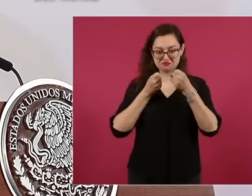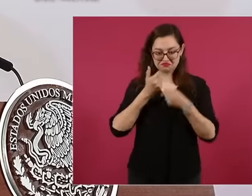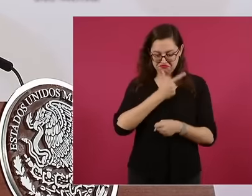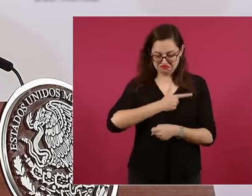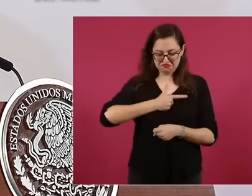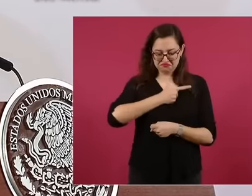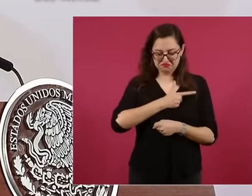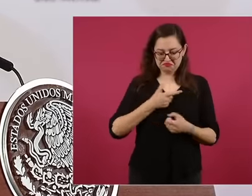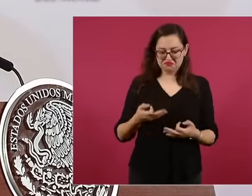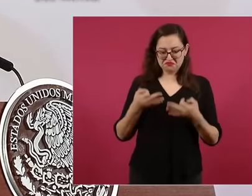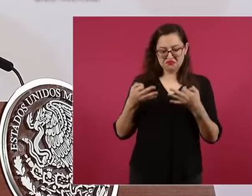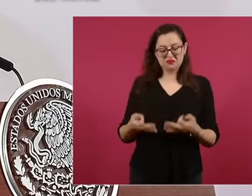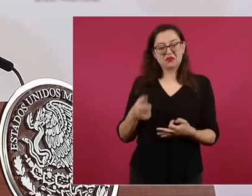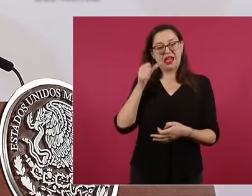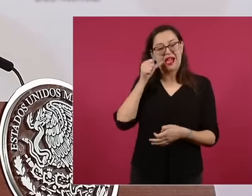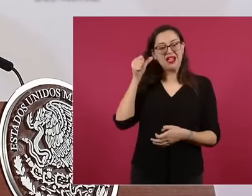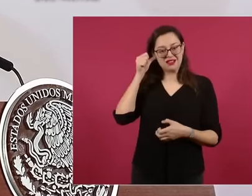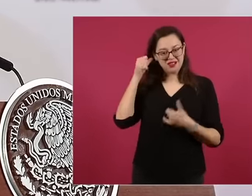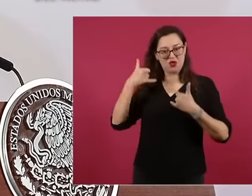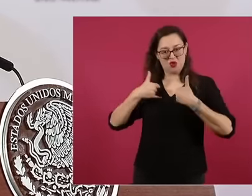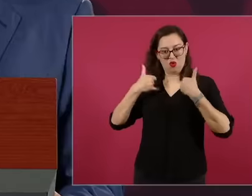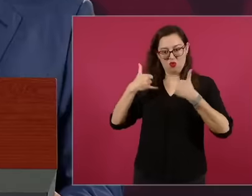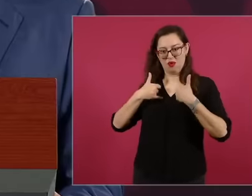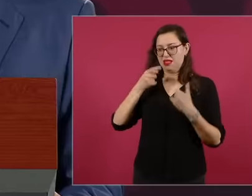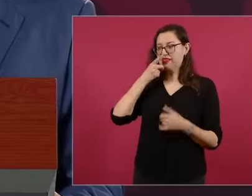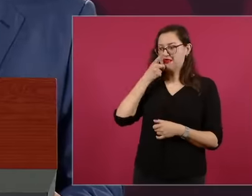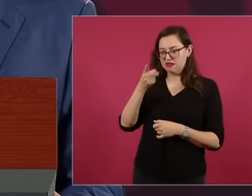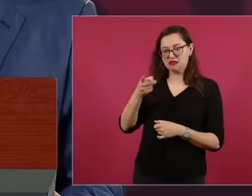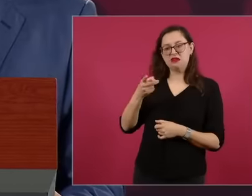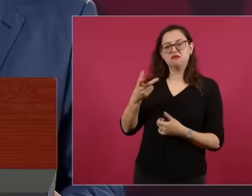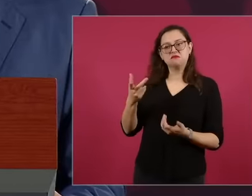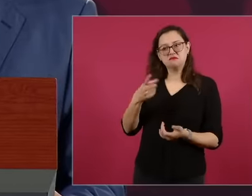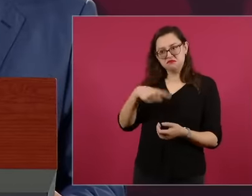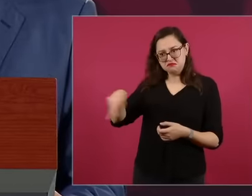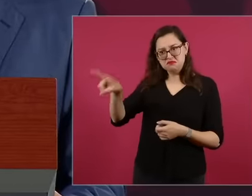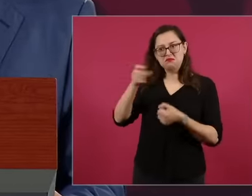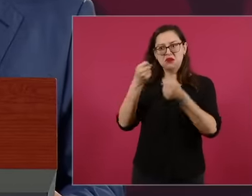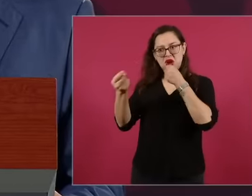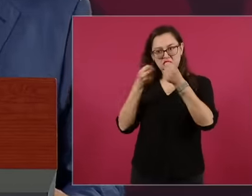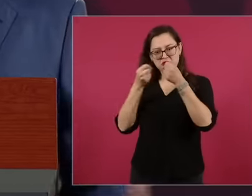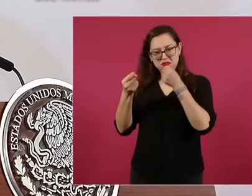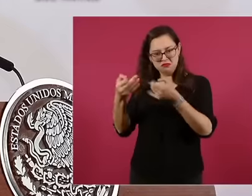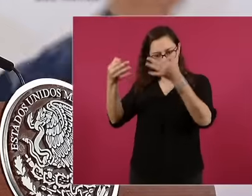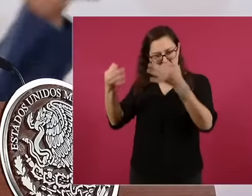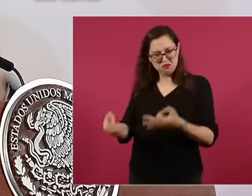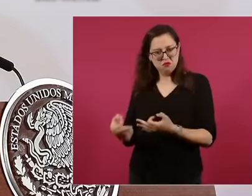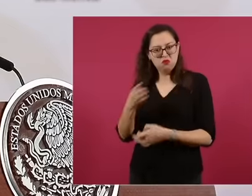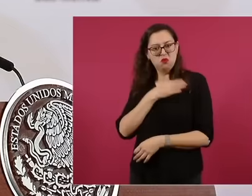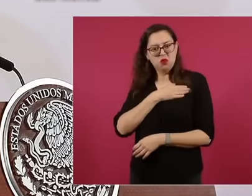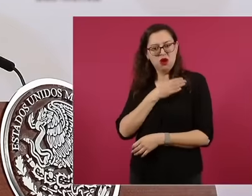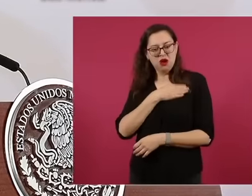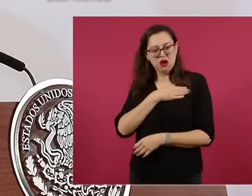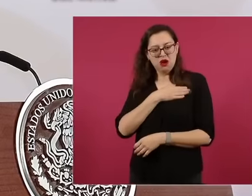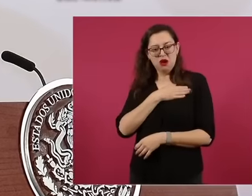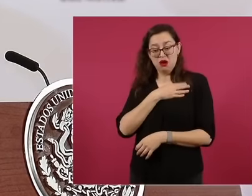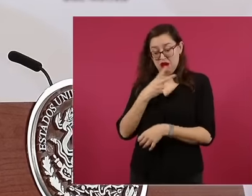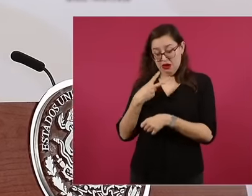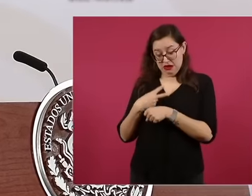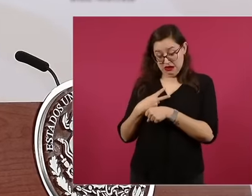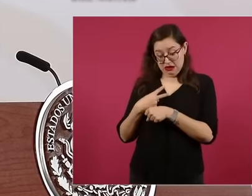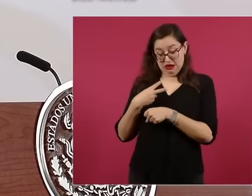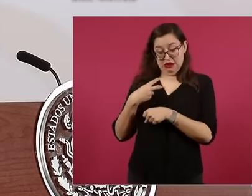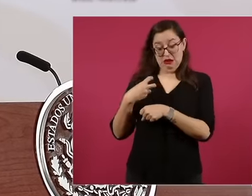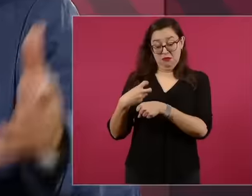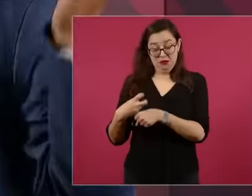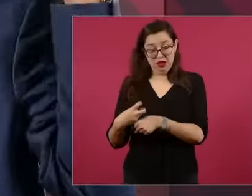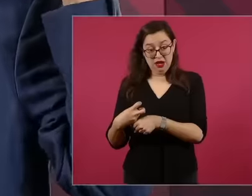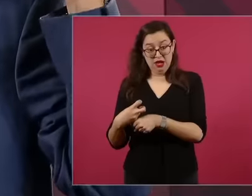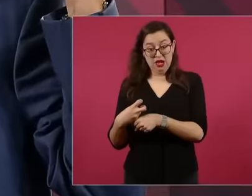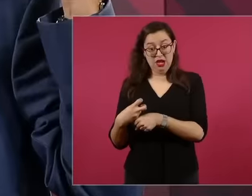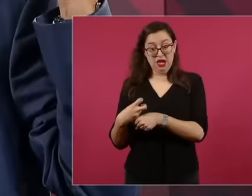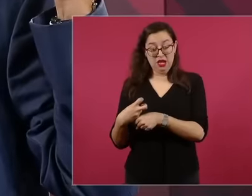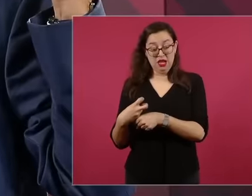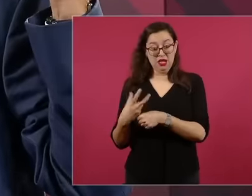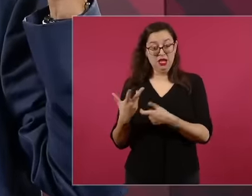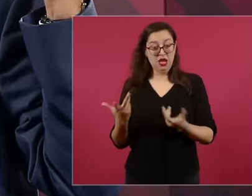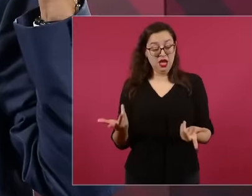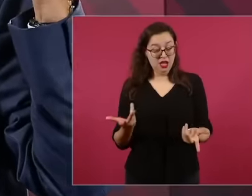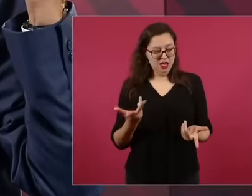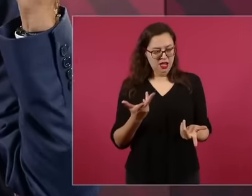to the young man yesterday The noble job of journalism so you invite me to see if you can help me remember